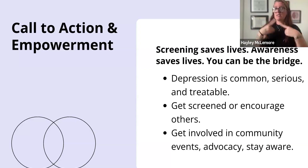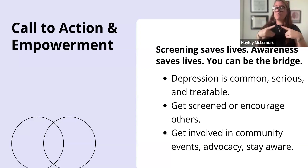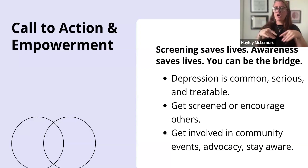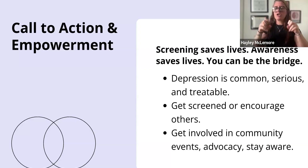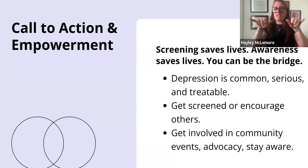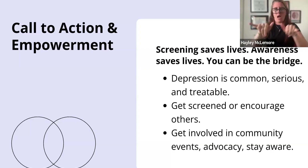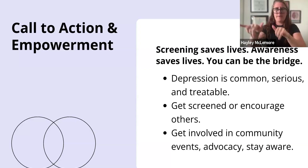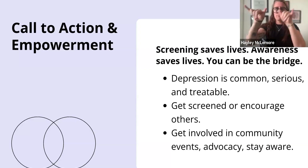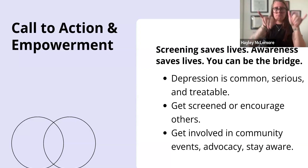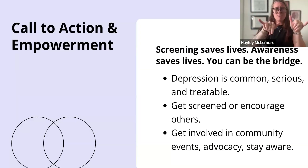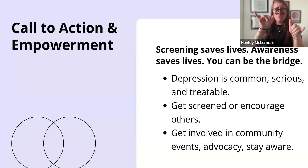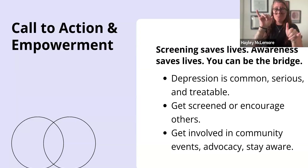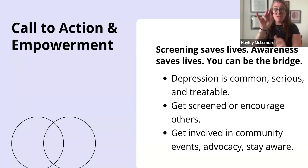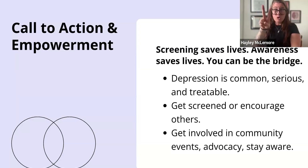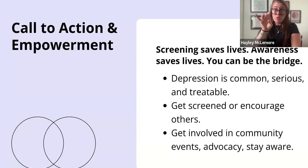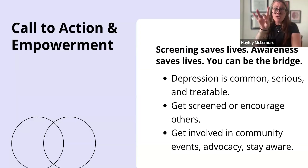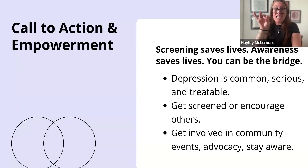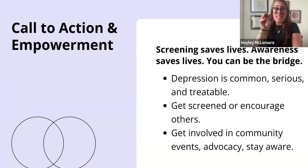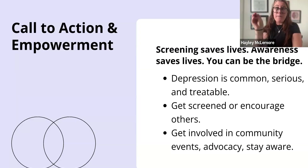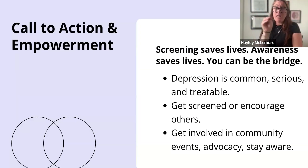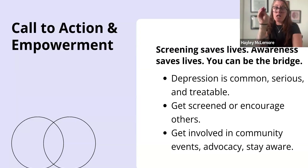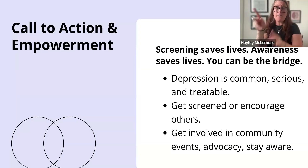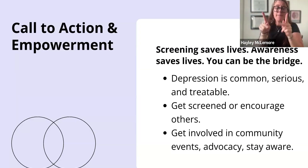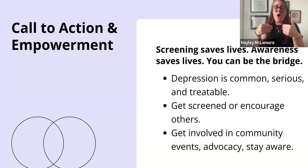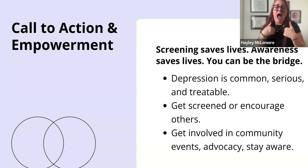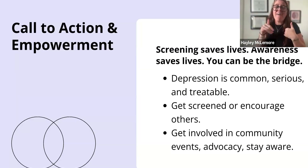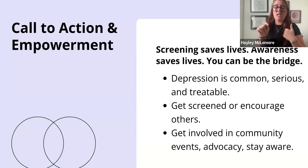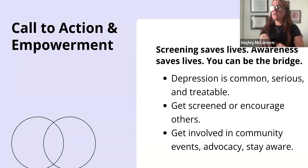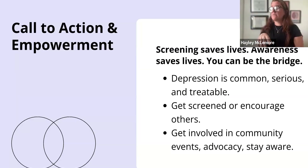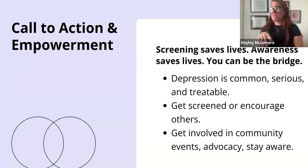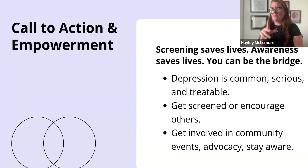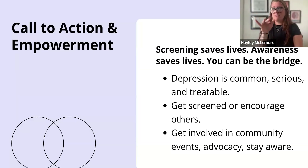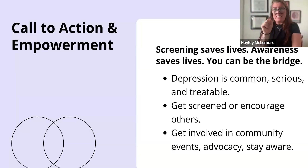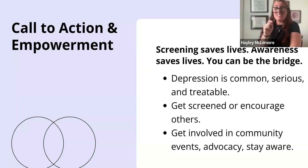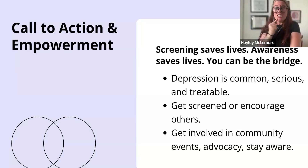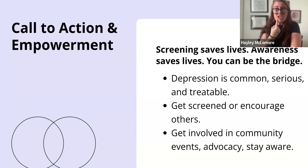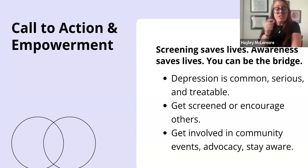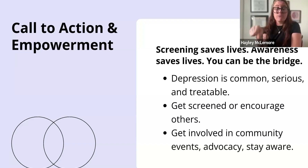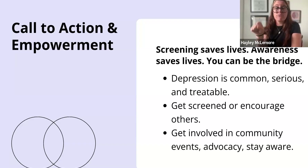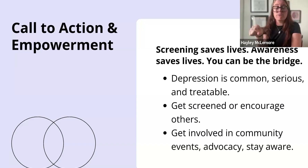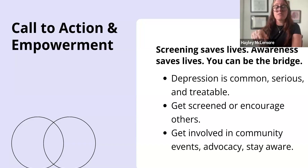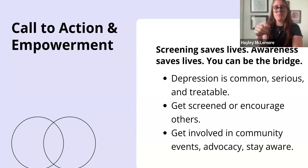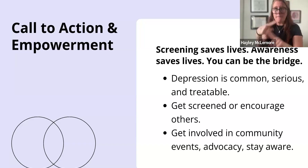We can be that bridge by empowering ourselves with knowledge. As I mentioned, 280 million people have depression.